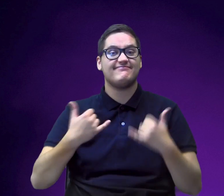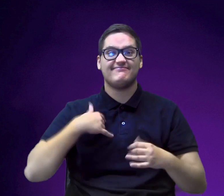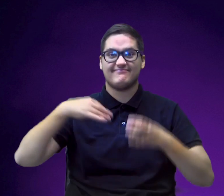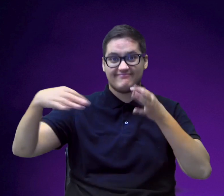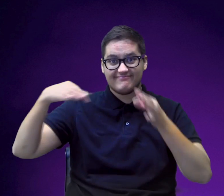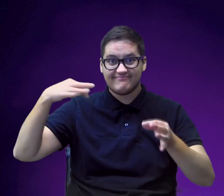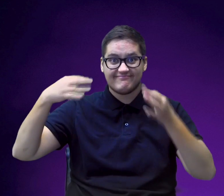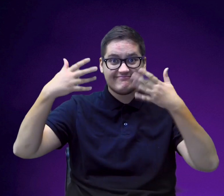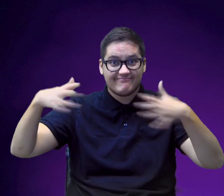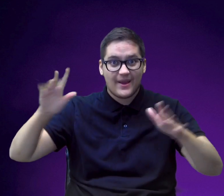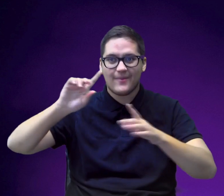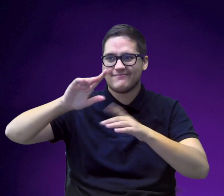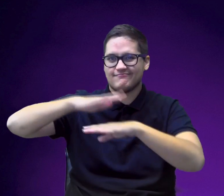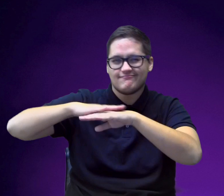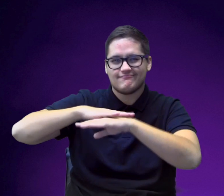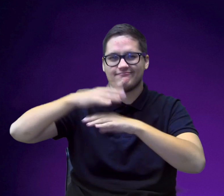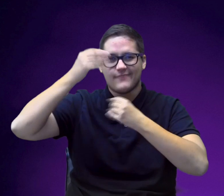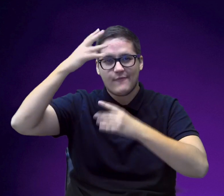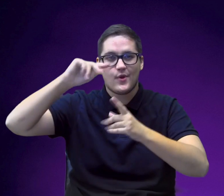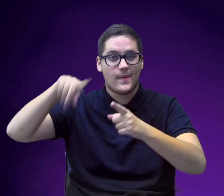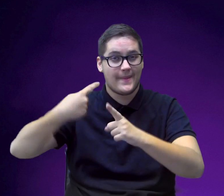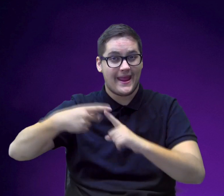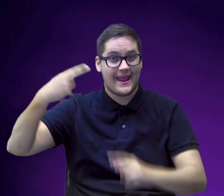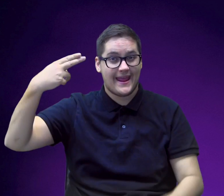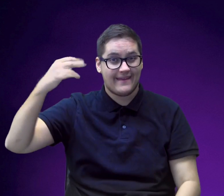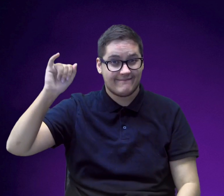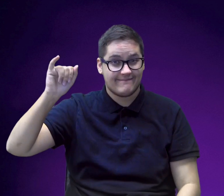Now, I just explained the basics of HIV.